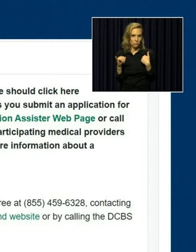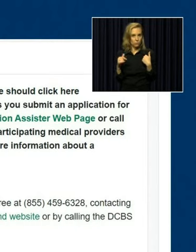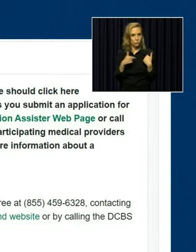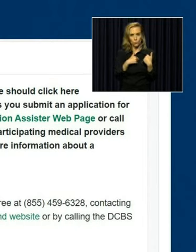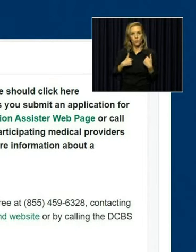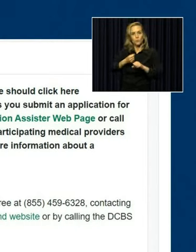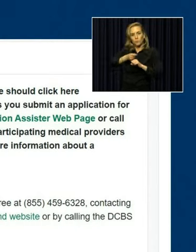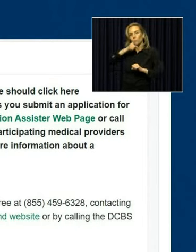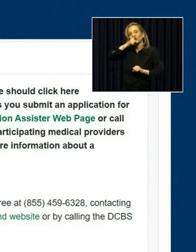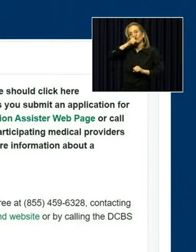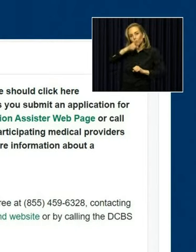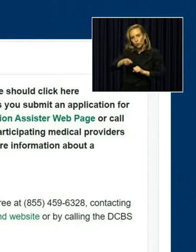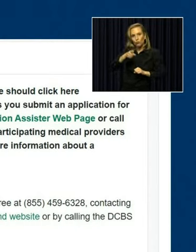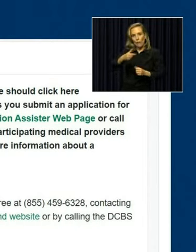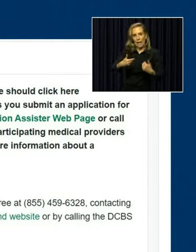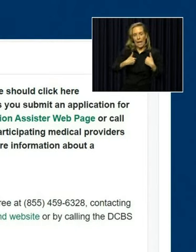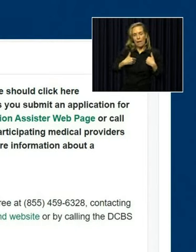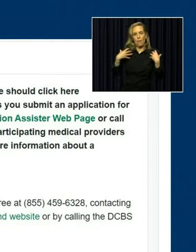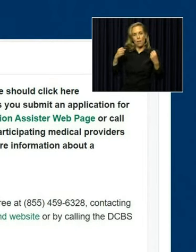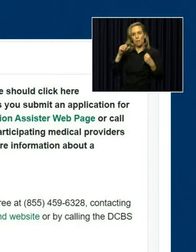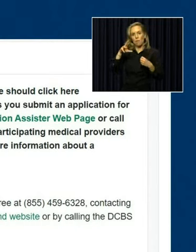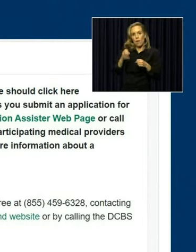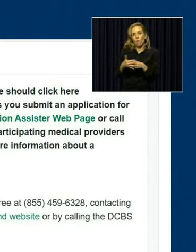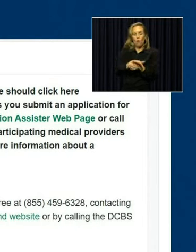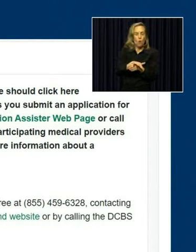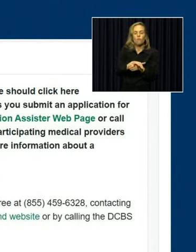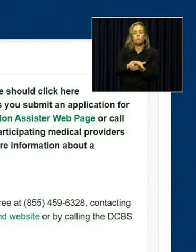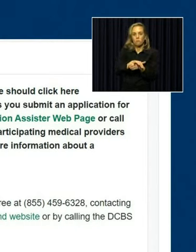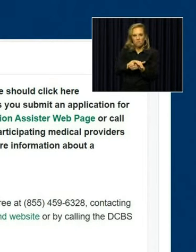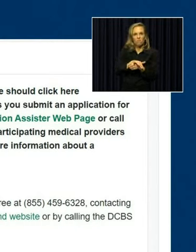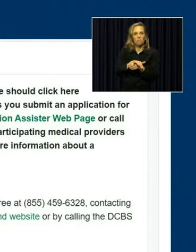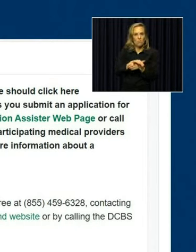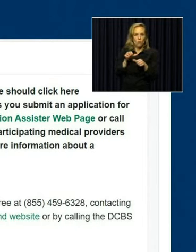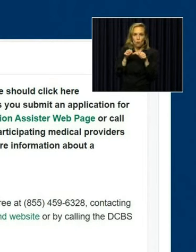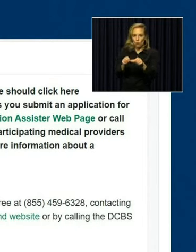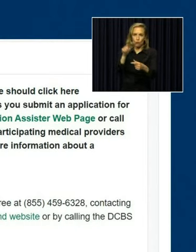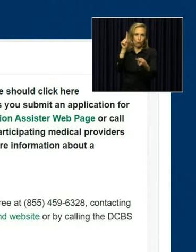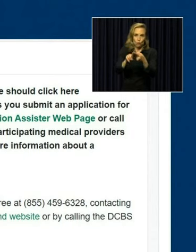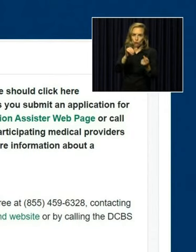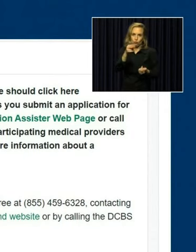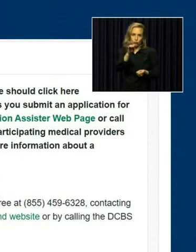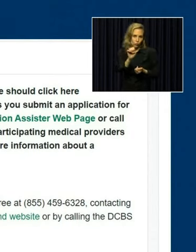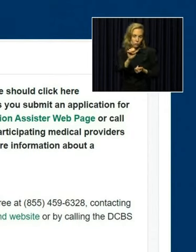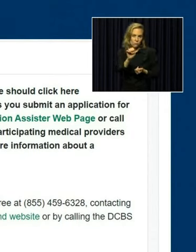APPLICATION AND YOU WILL GET COVERED AT LEAST THROUGH JUNE. THERE ARE OTHER SITES HERE.